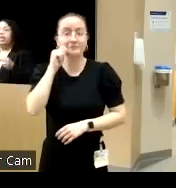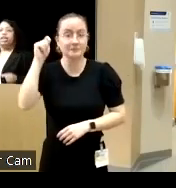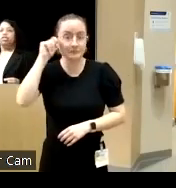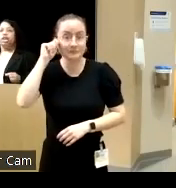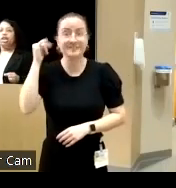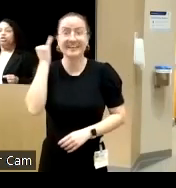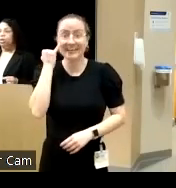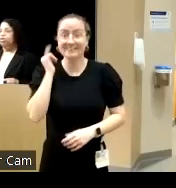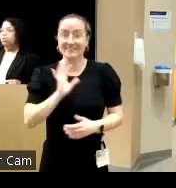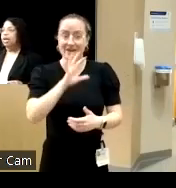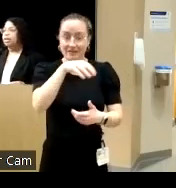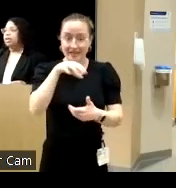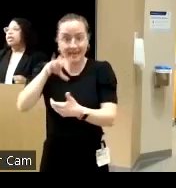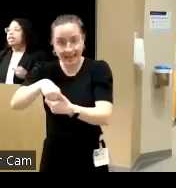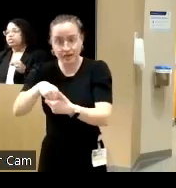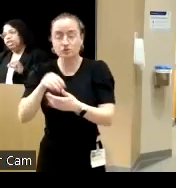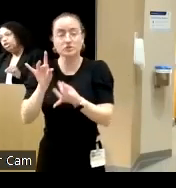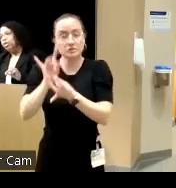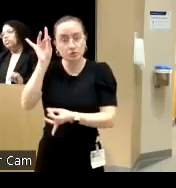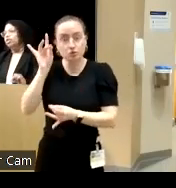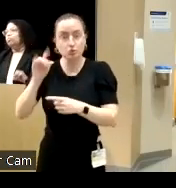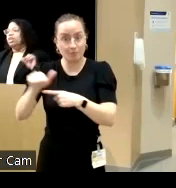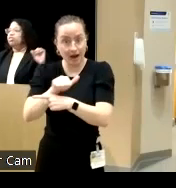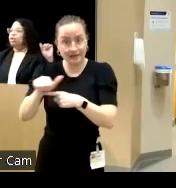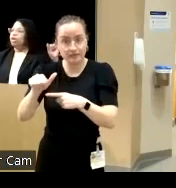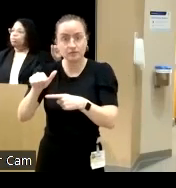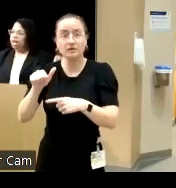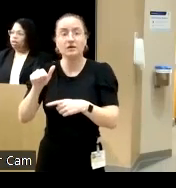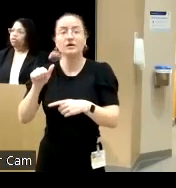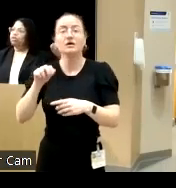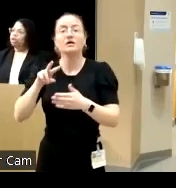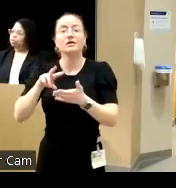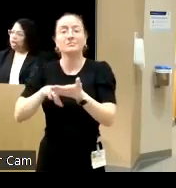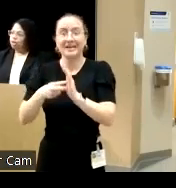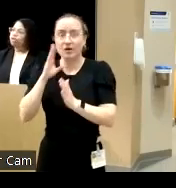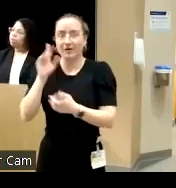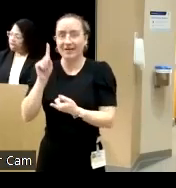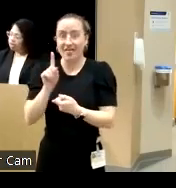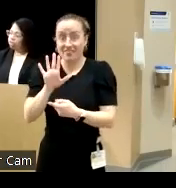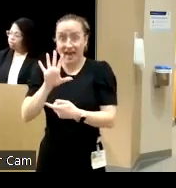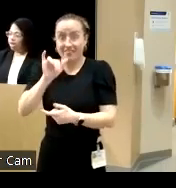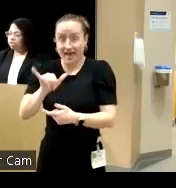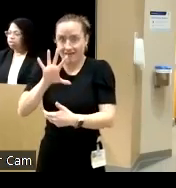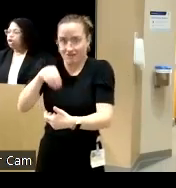are engaging in spirituality is decreasing based on their parents or their parents parents rates